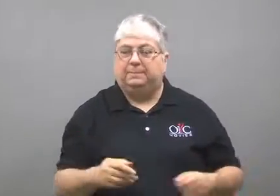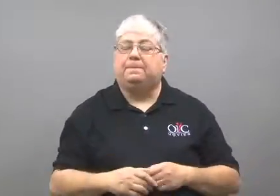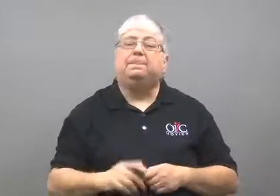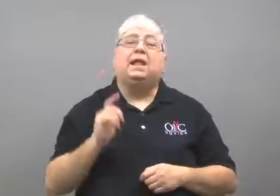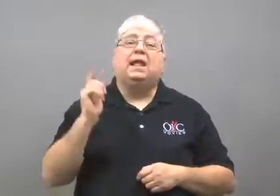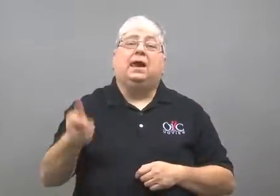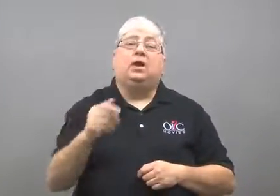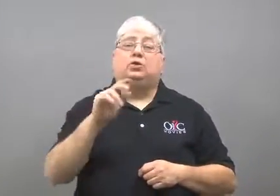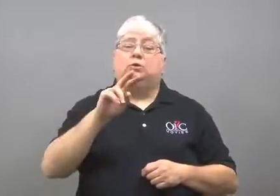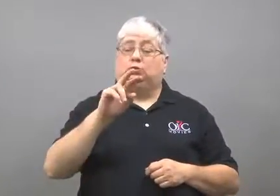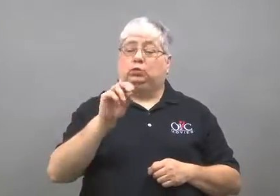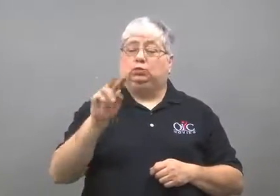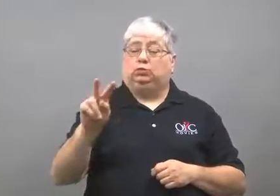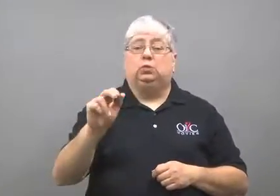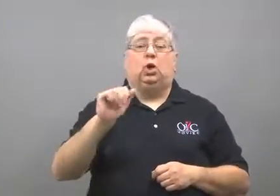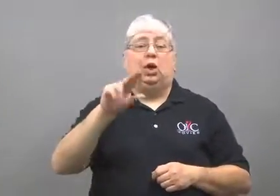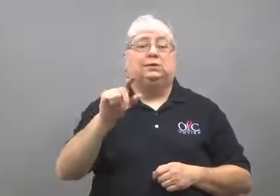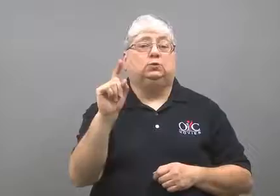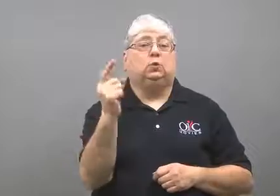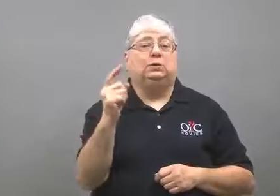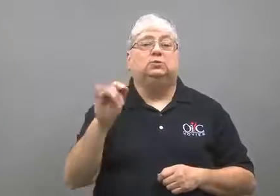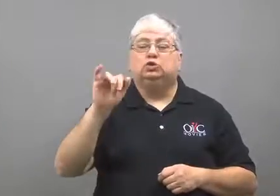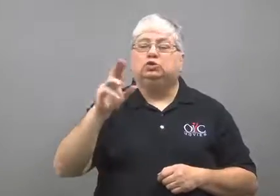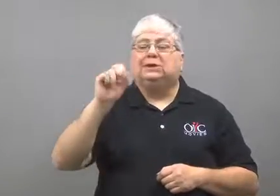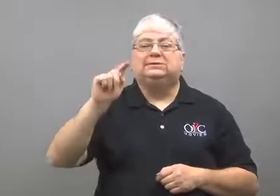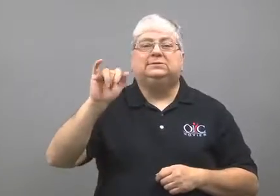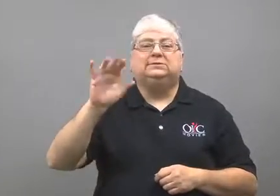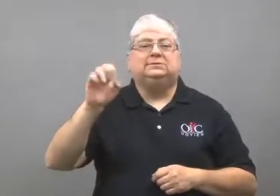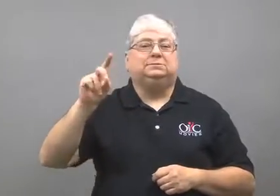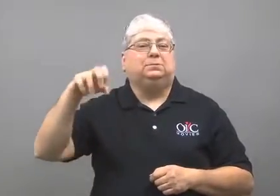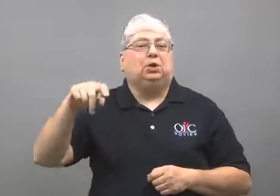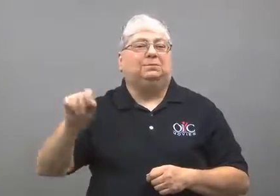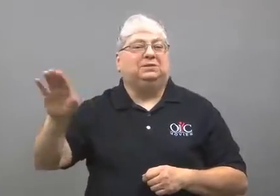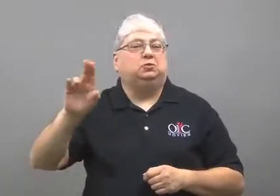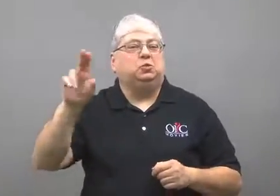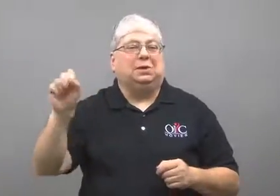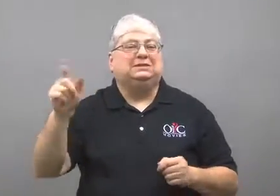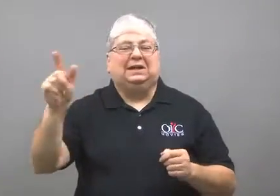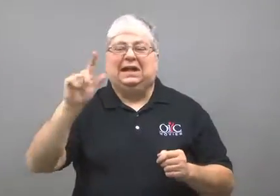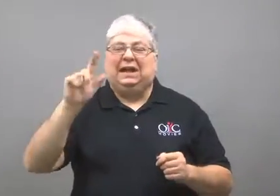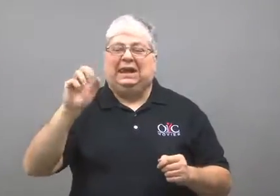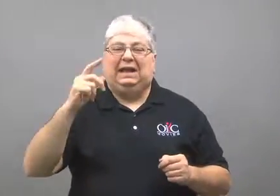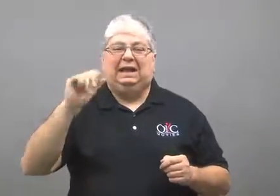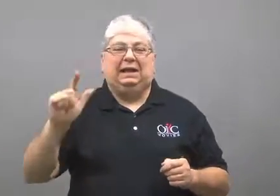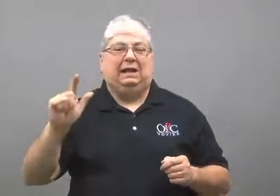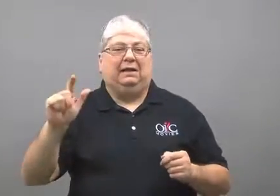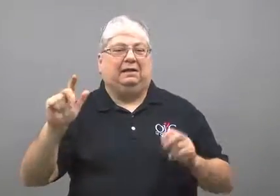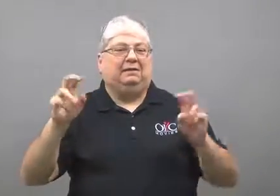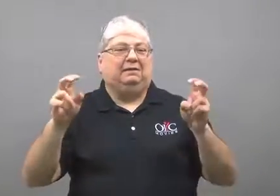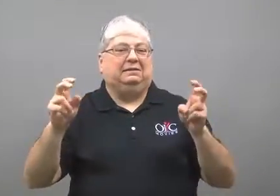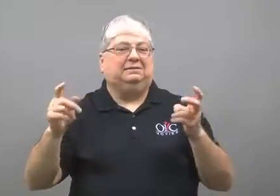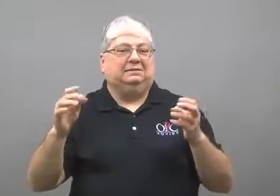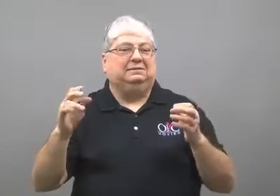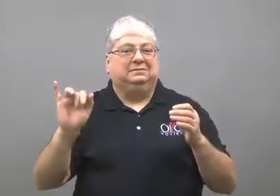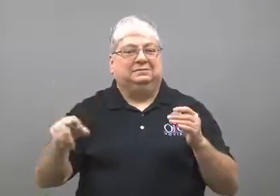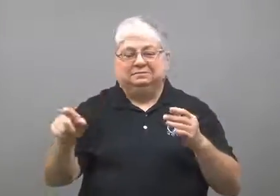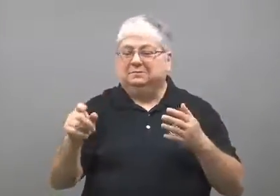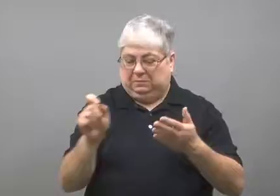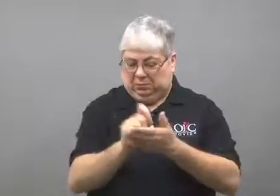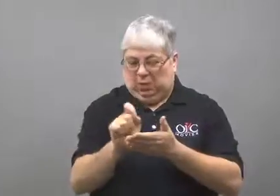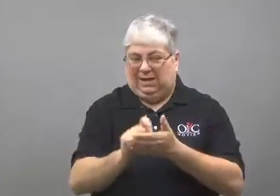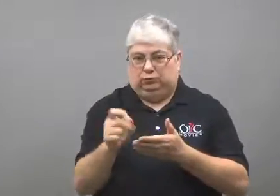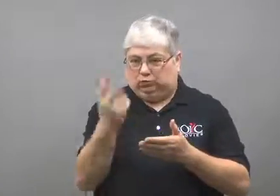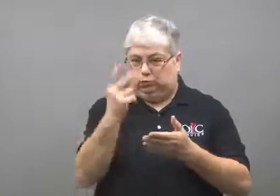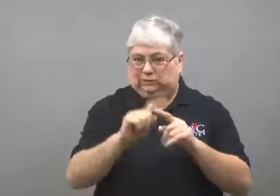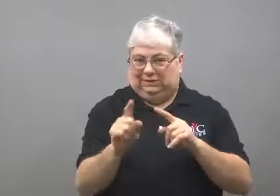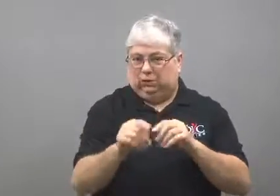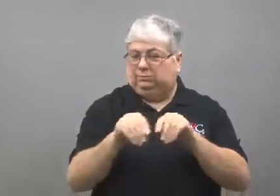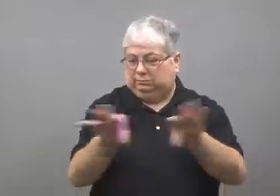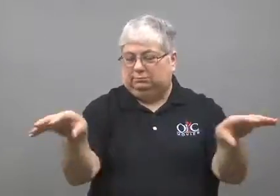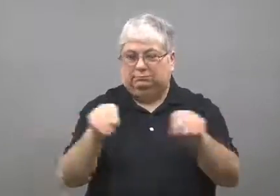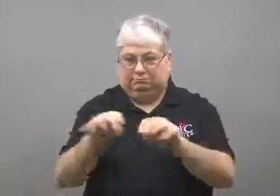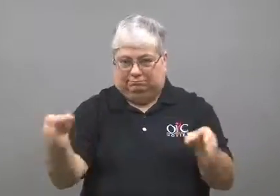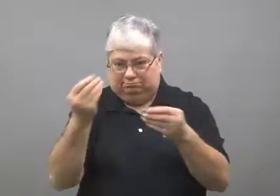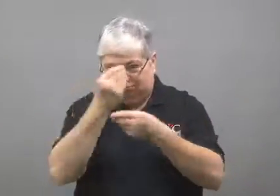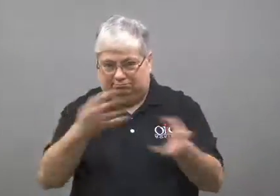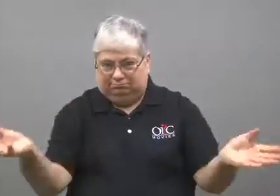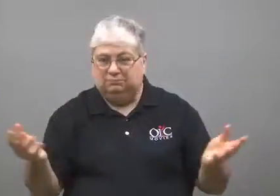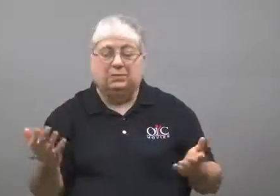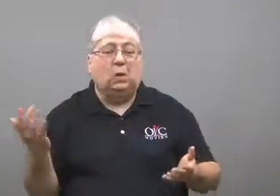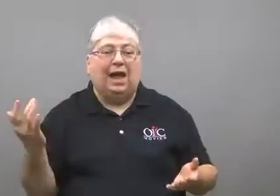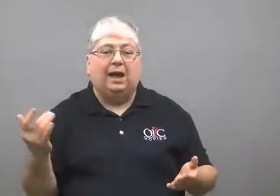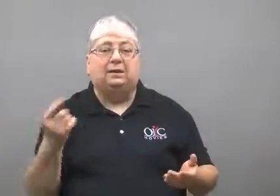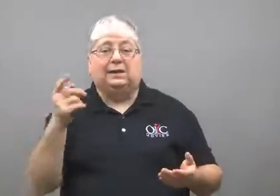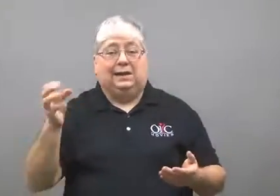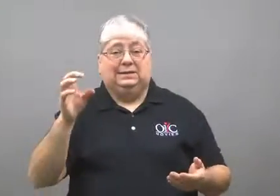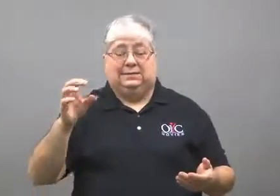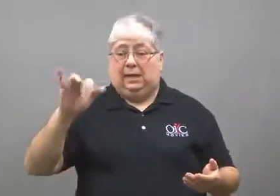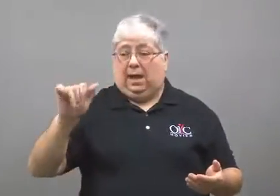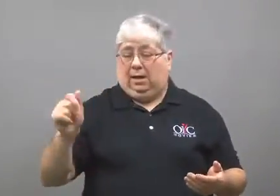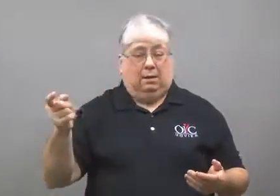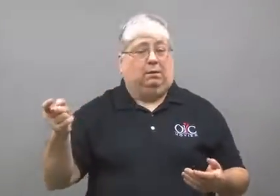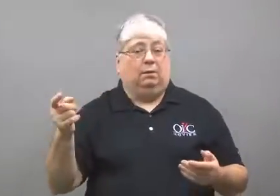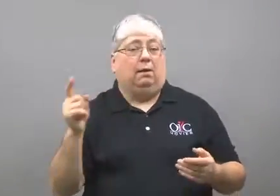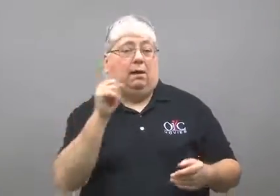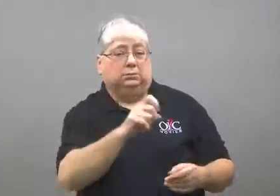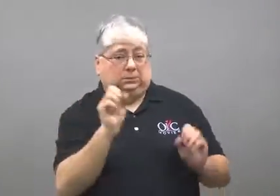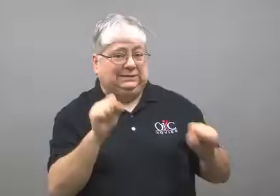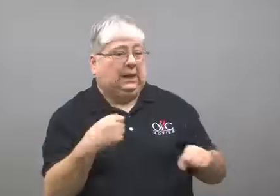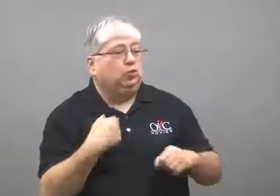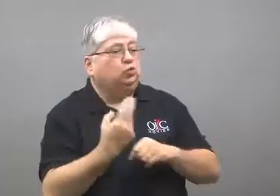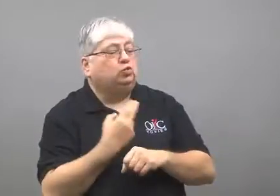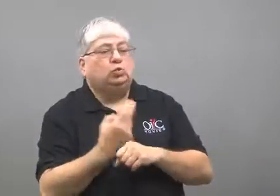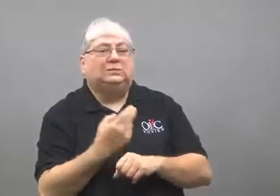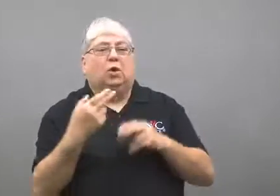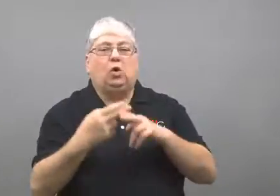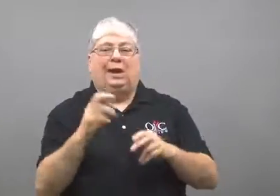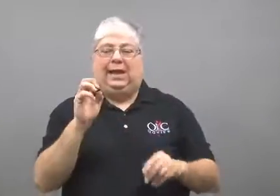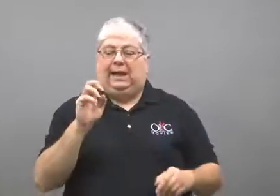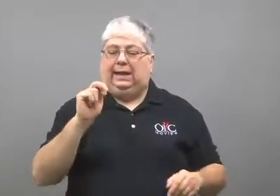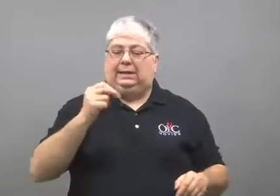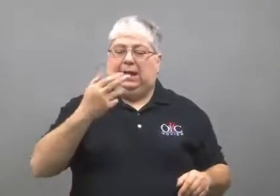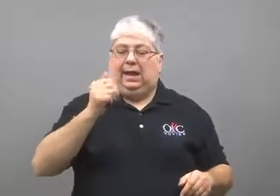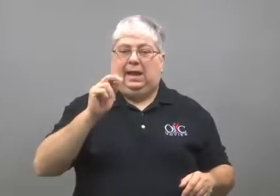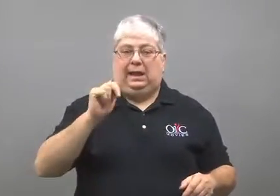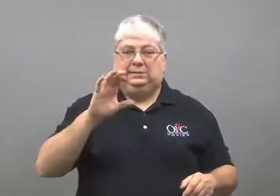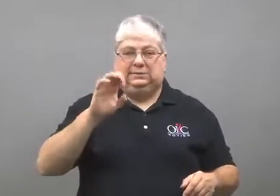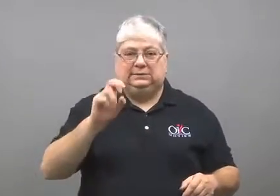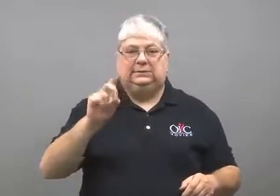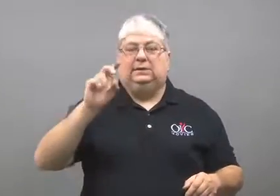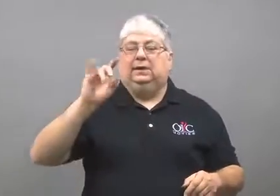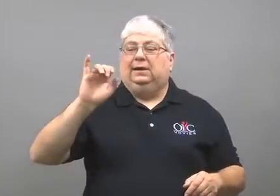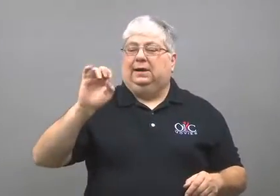Then in August of 2002, the Justice Department Legal Council sent out two memos.